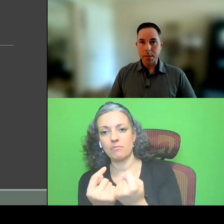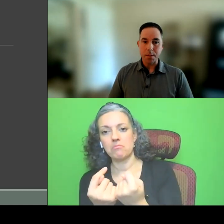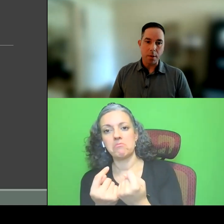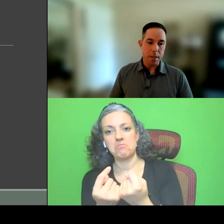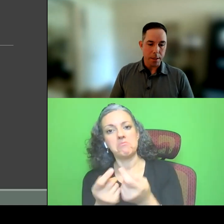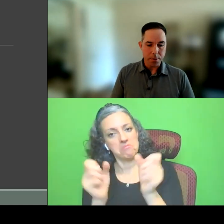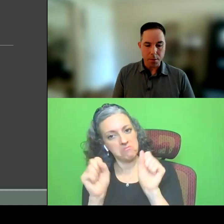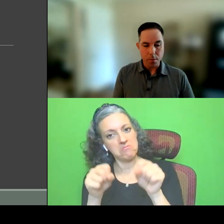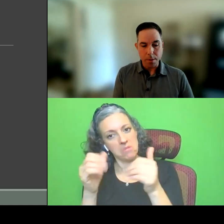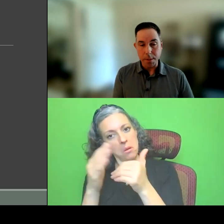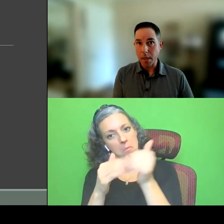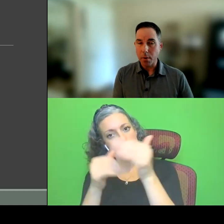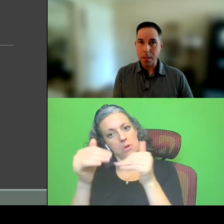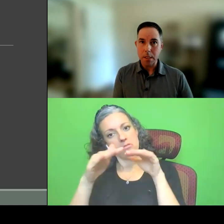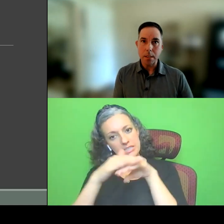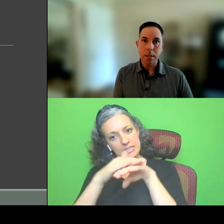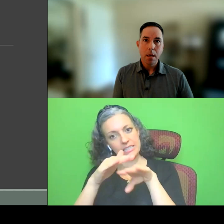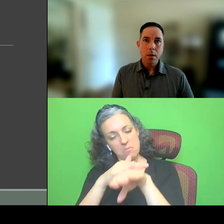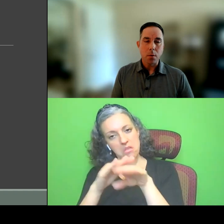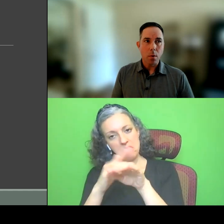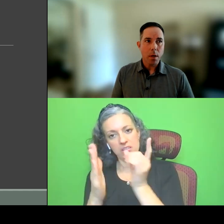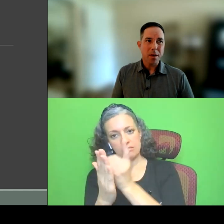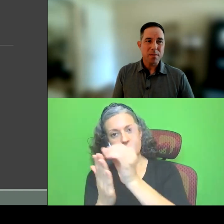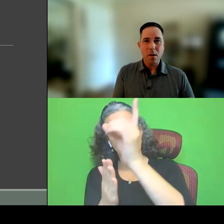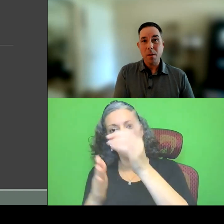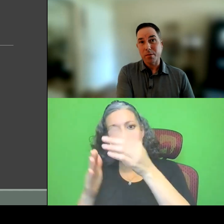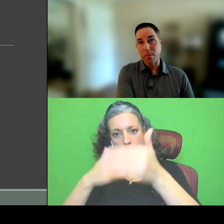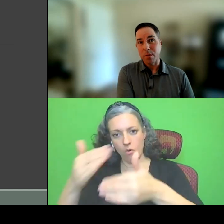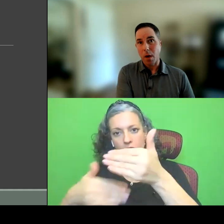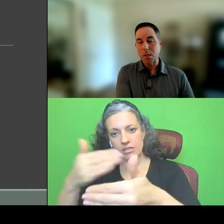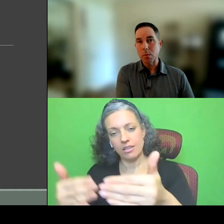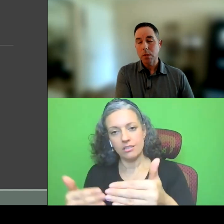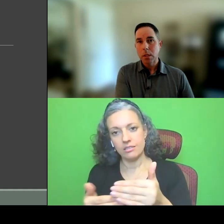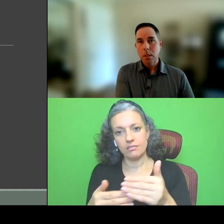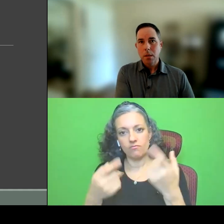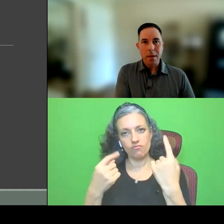accessibility into the design process, to work it as far upstream as possible.